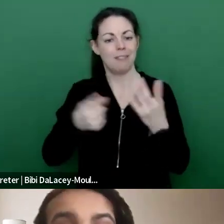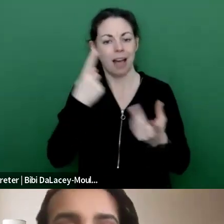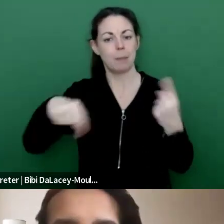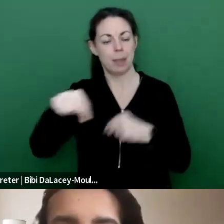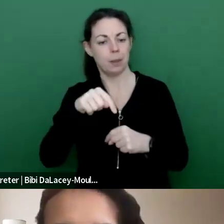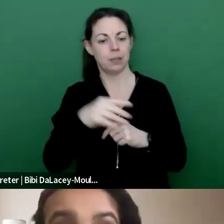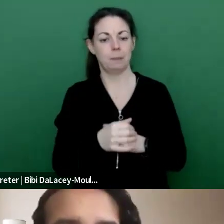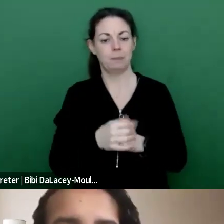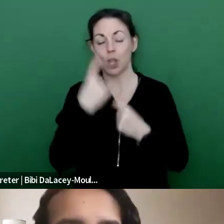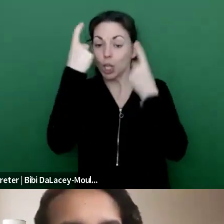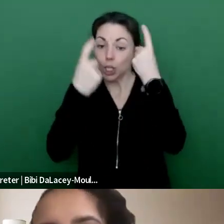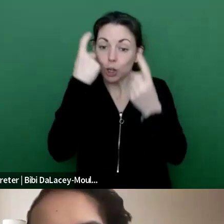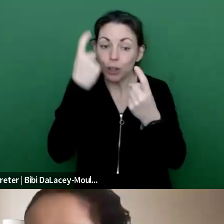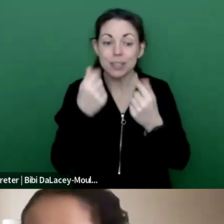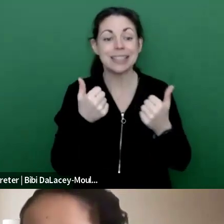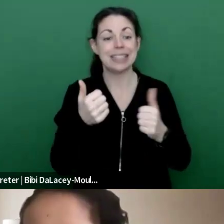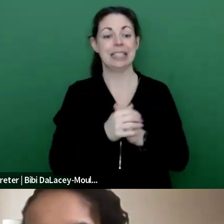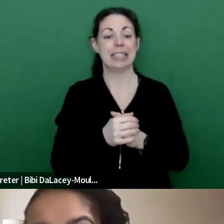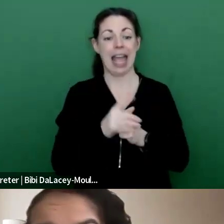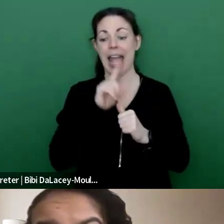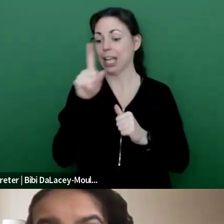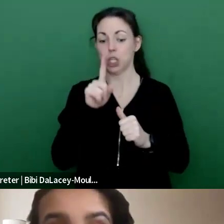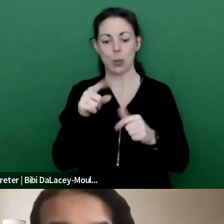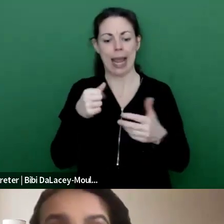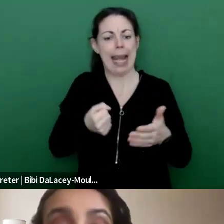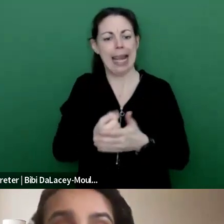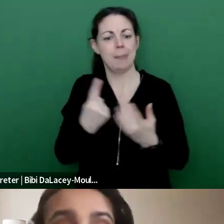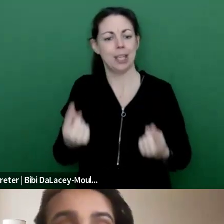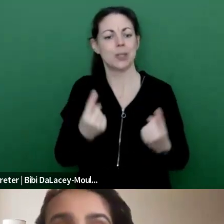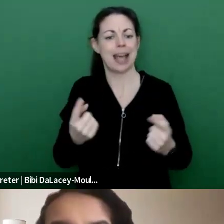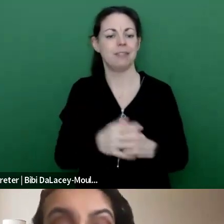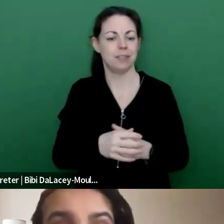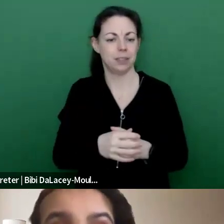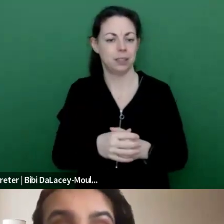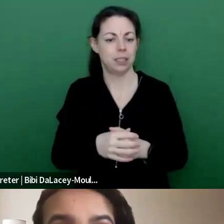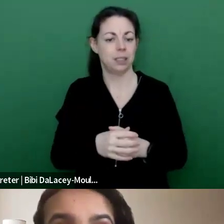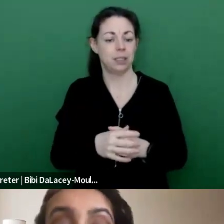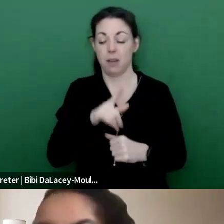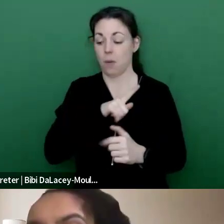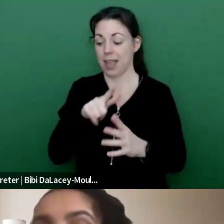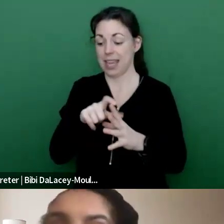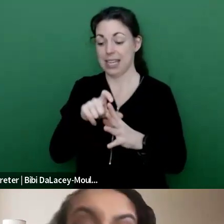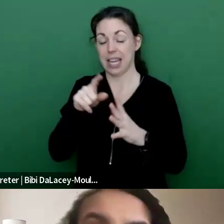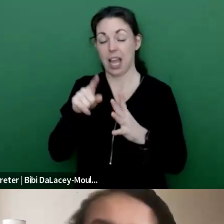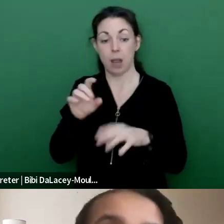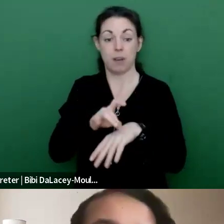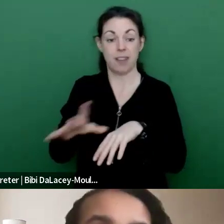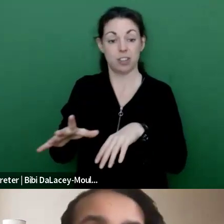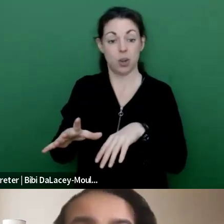Don't absorb too many limiting beliefs about what can or cannot be done, because very often, the work of an EDI professional, and especially an EDI leader,